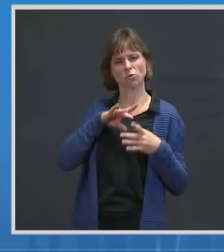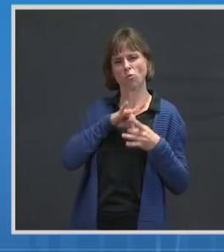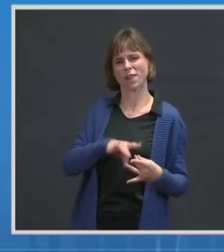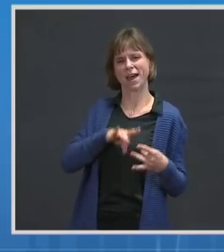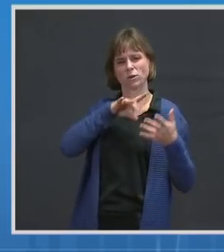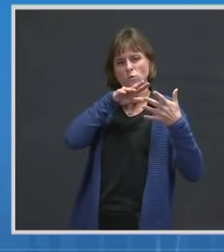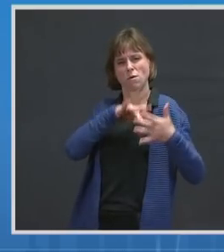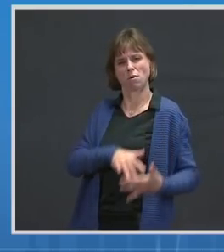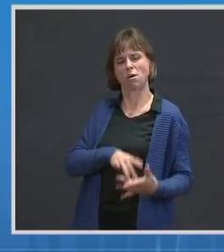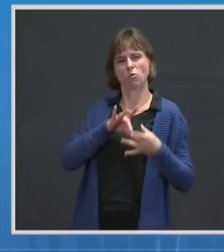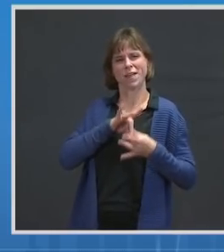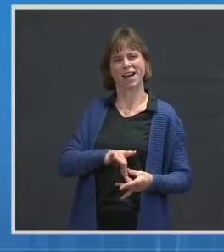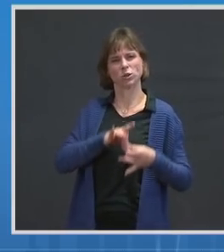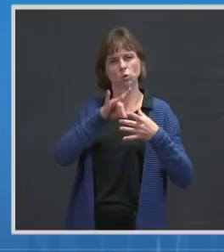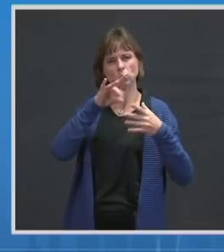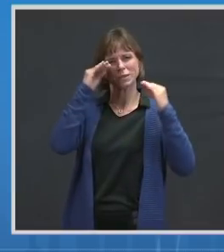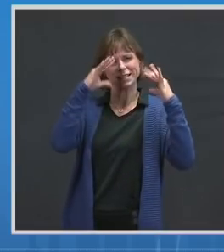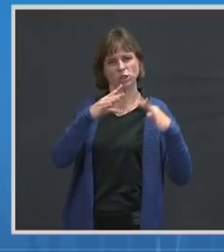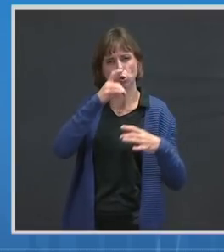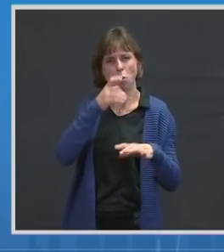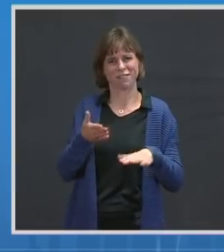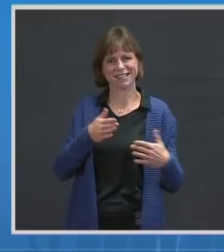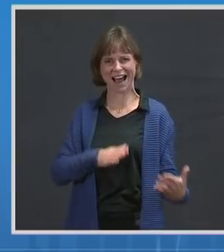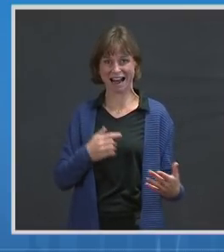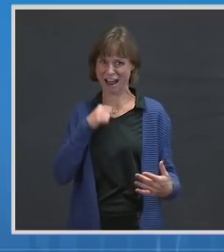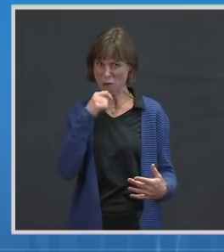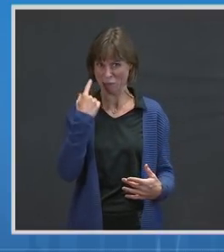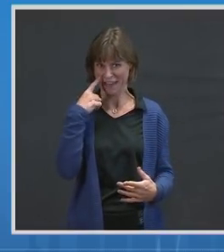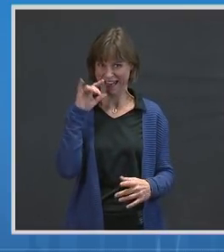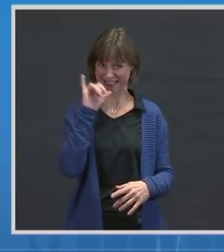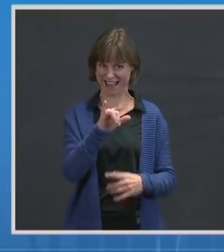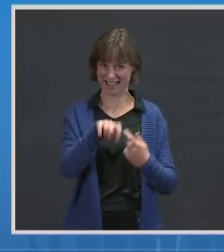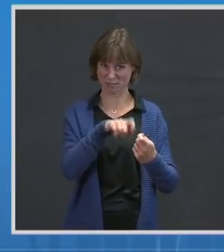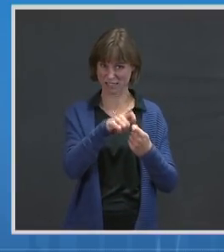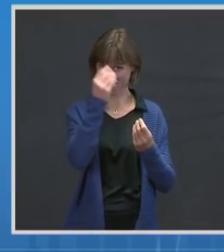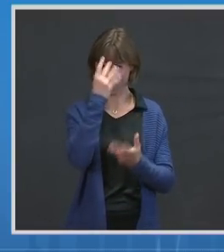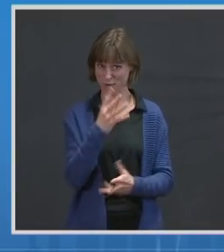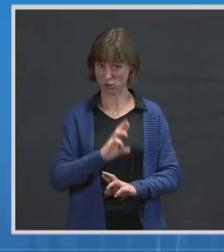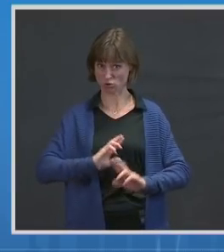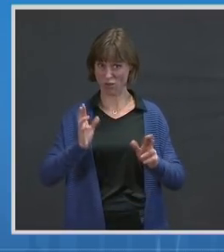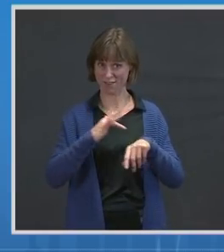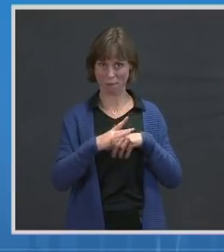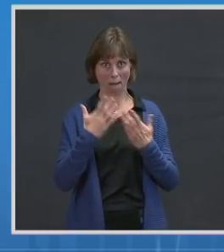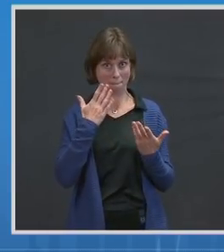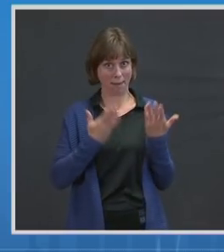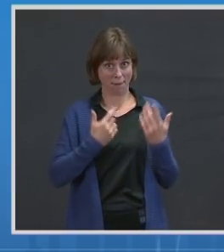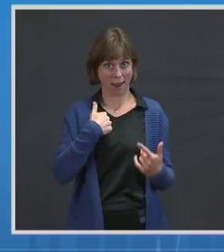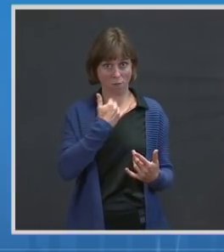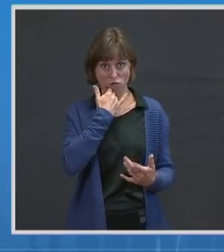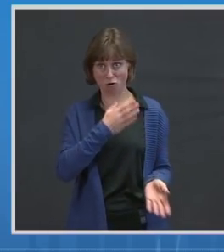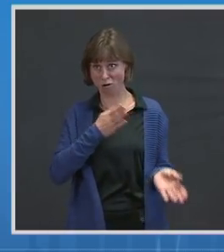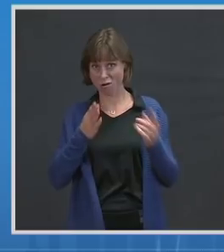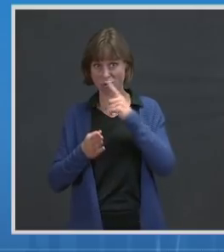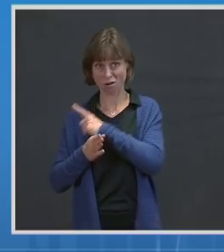I don't think that information is readily available. I might be wrong on that, but, Rochelle. Dr. Walensky: I am unfamiliar with data there.